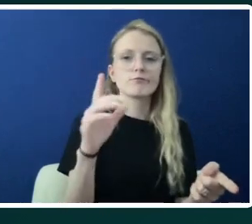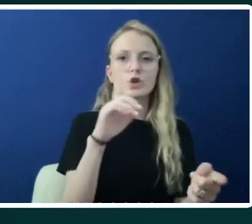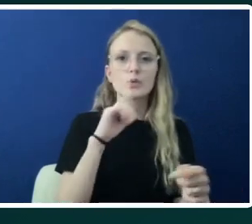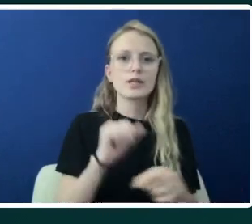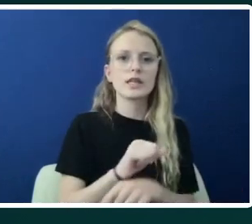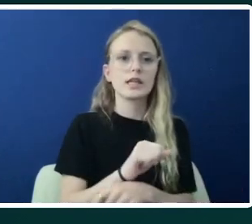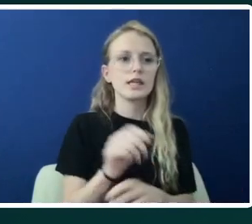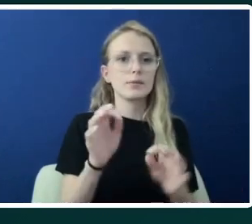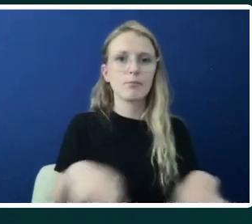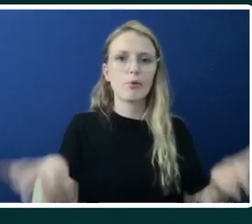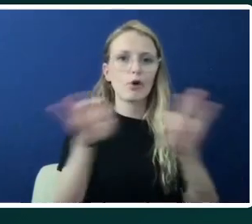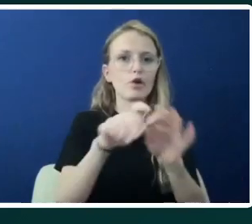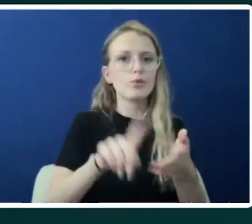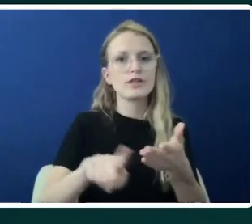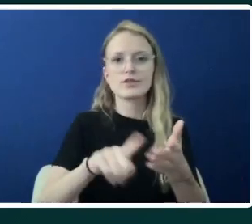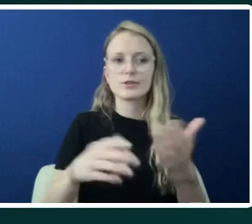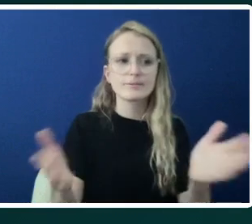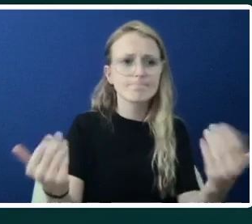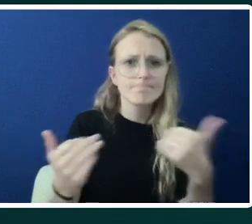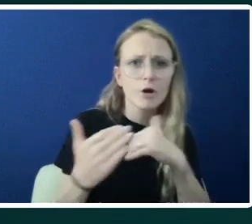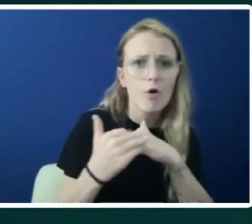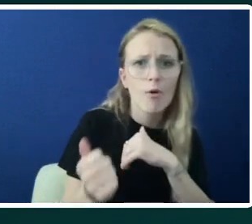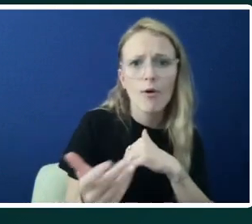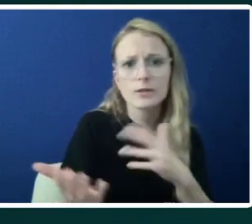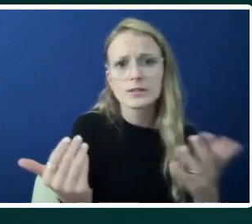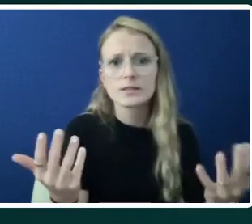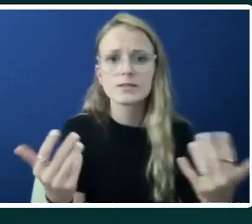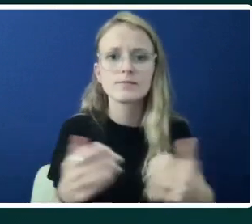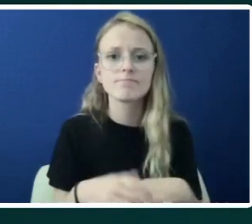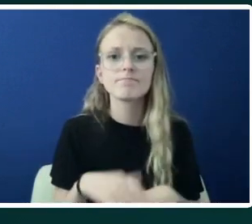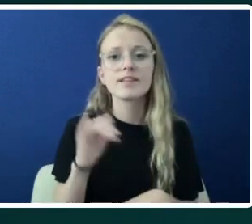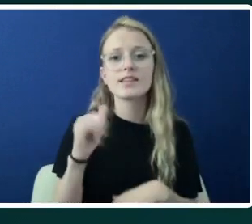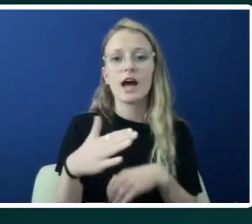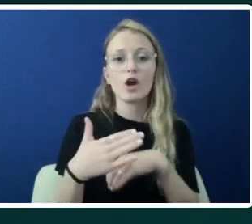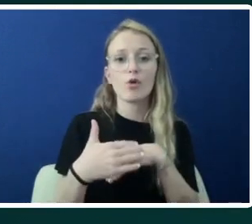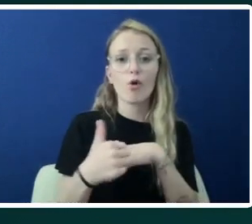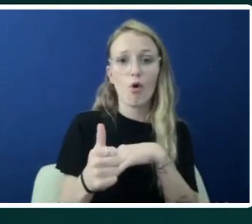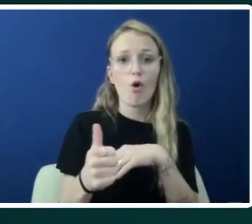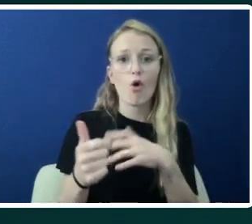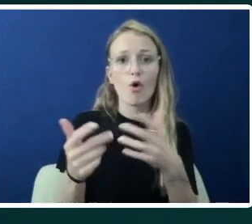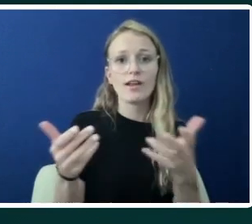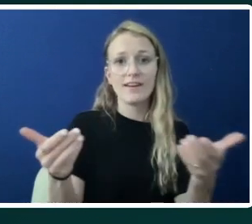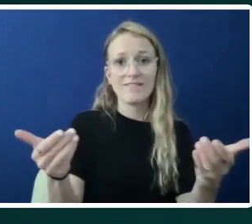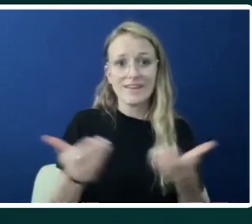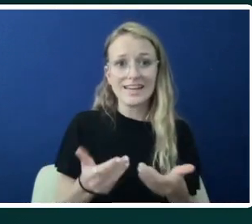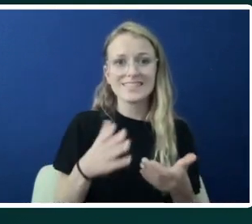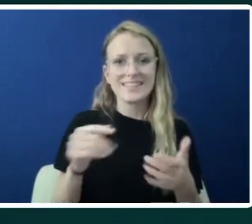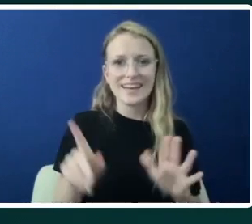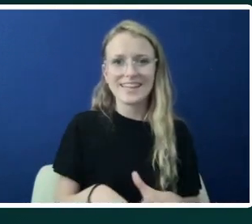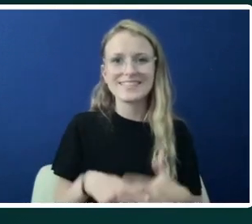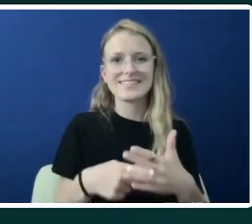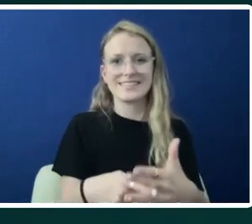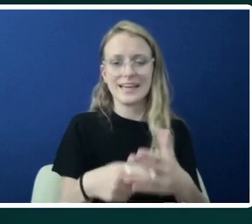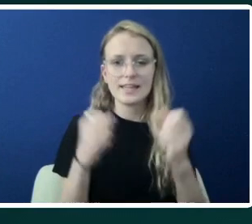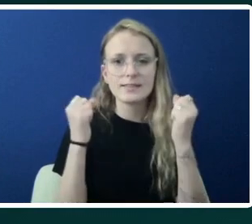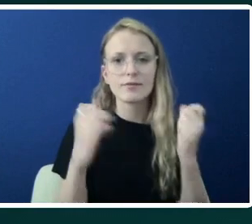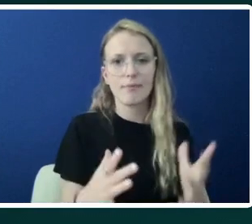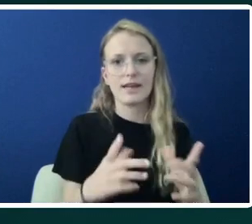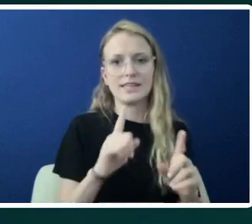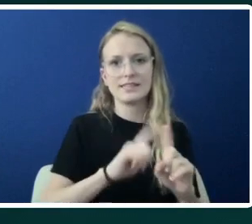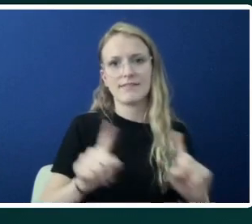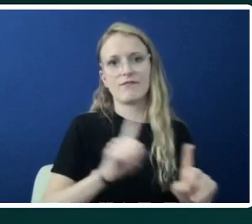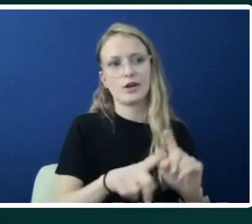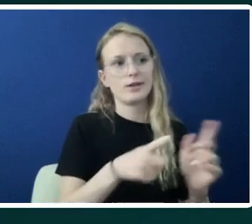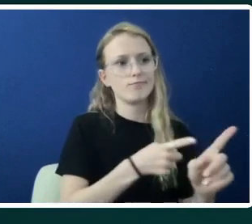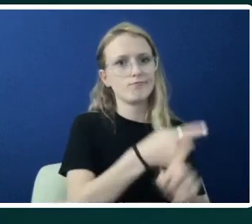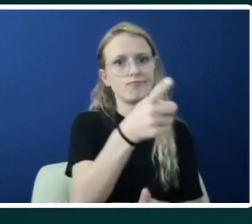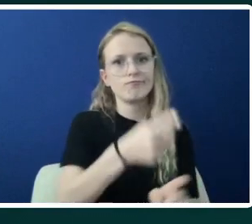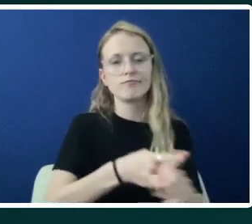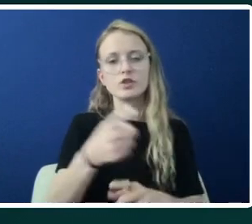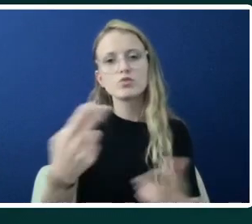call. And that call invites and instigates many disciplines to join the work of civics education